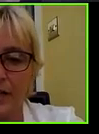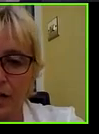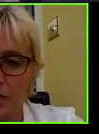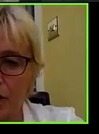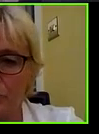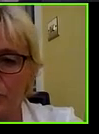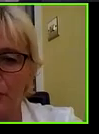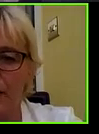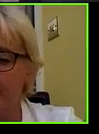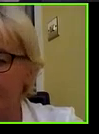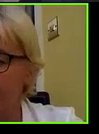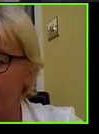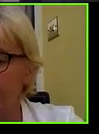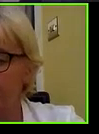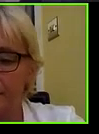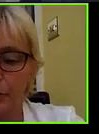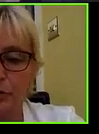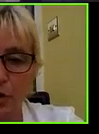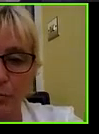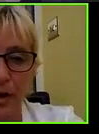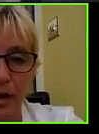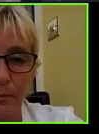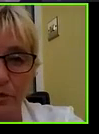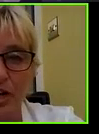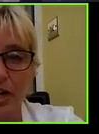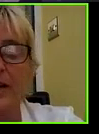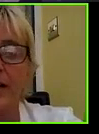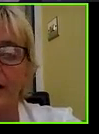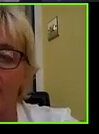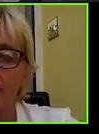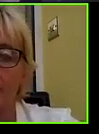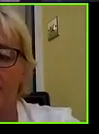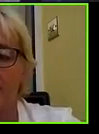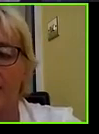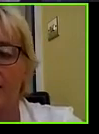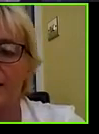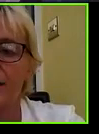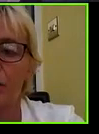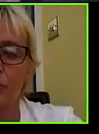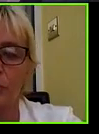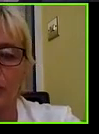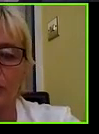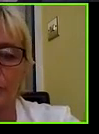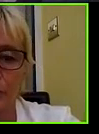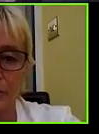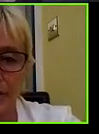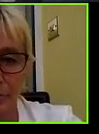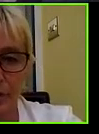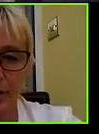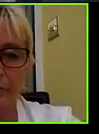surprise that for corporate MoJ 90% of the workforce is working